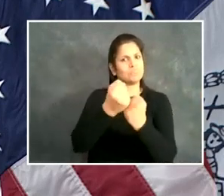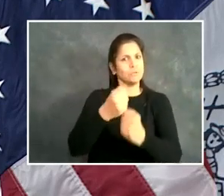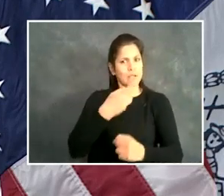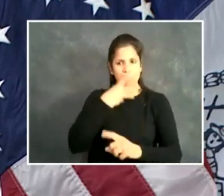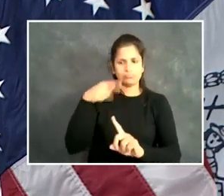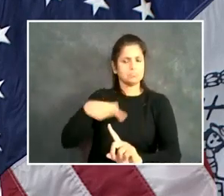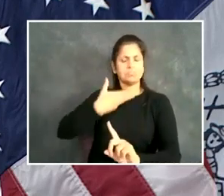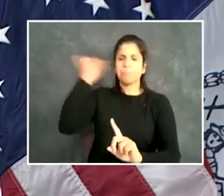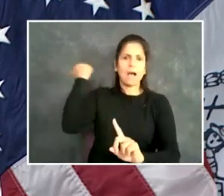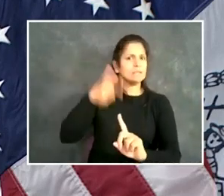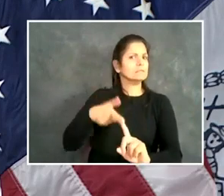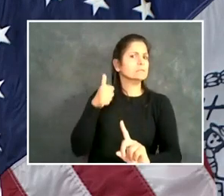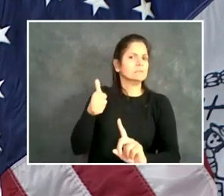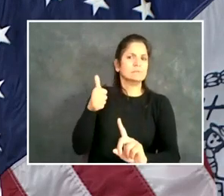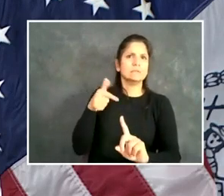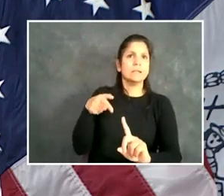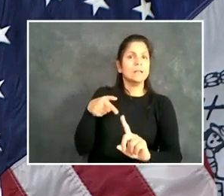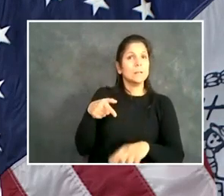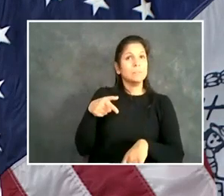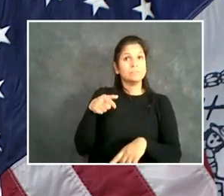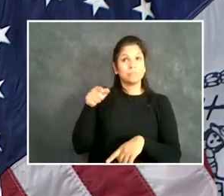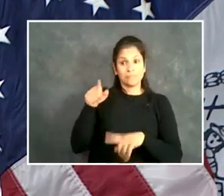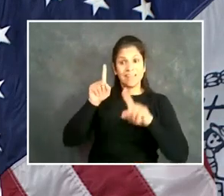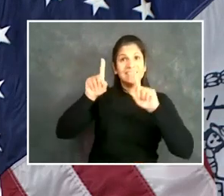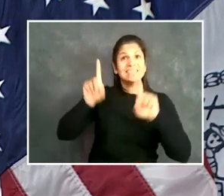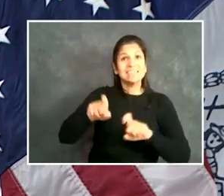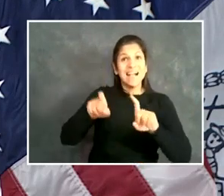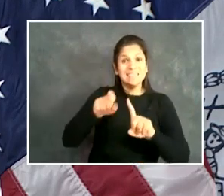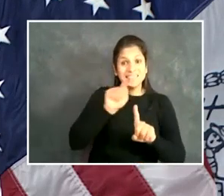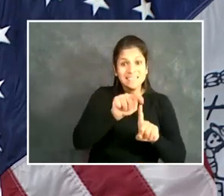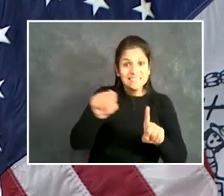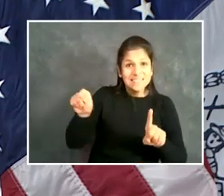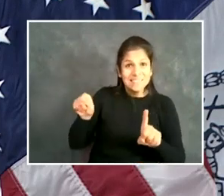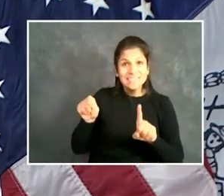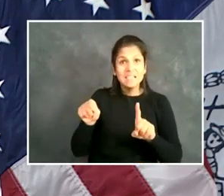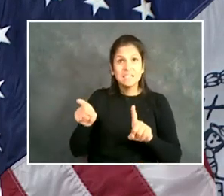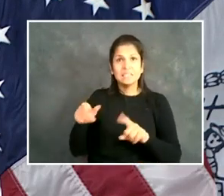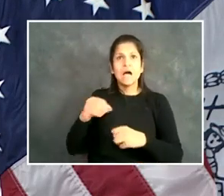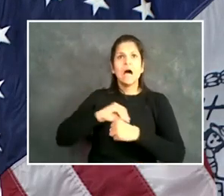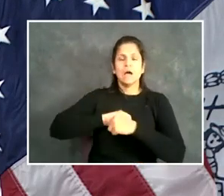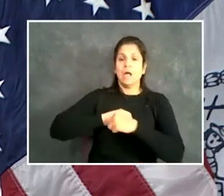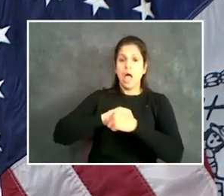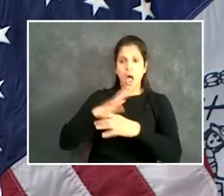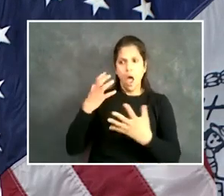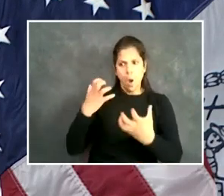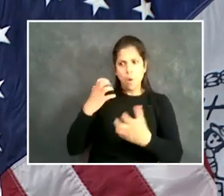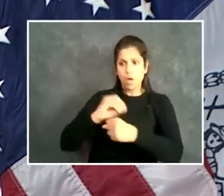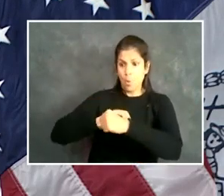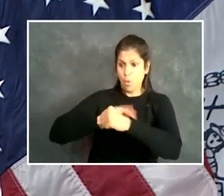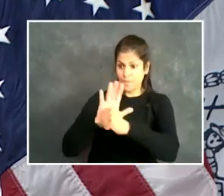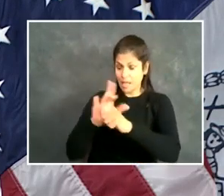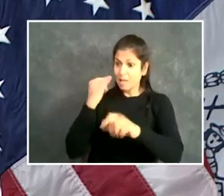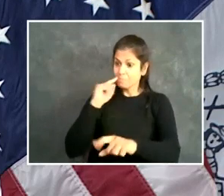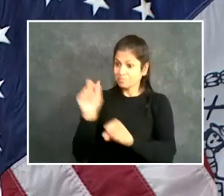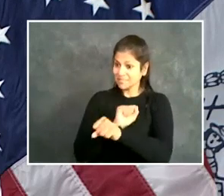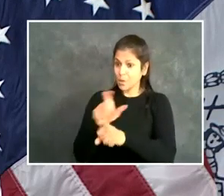THE COMMITMENT TO ALL HUMAN BEINGS. MY HOPE IS WHEN IT COMES TO SOMETHING AS IMPORTANT AS